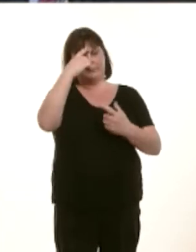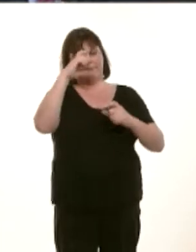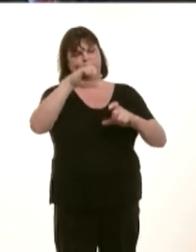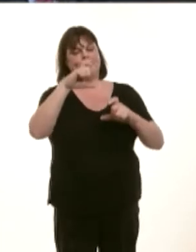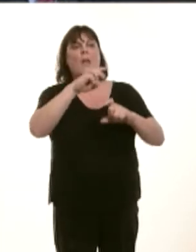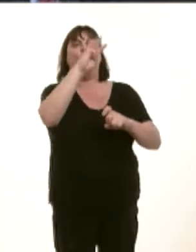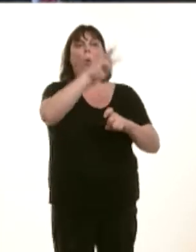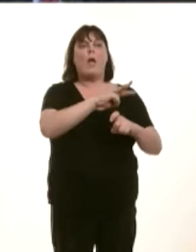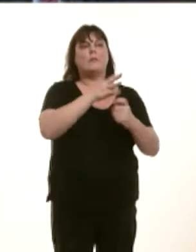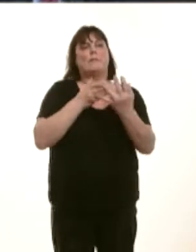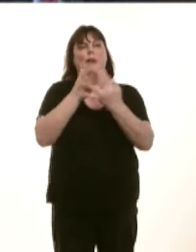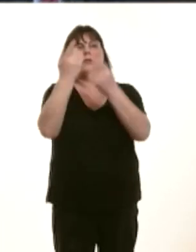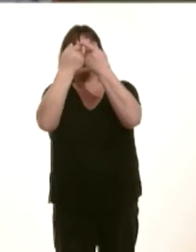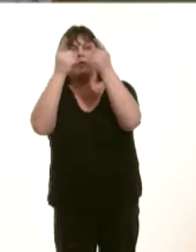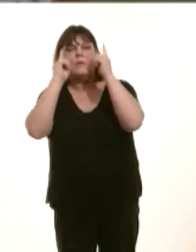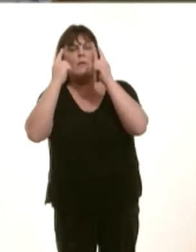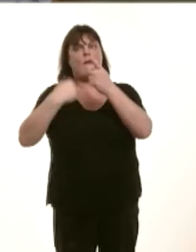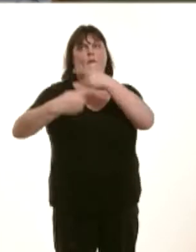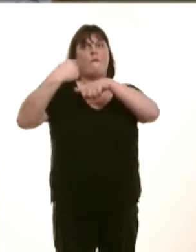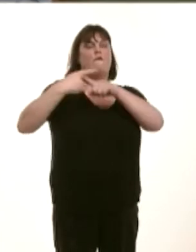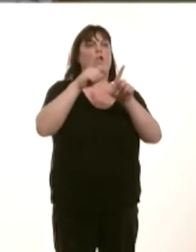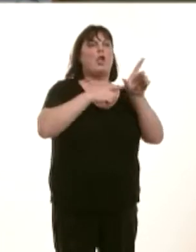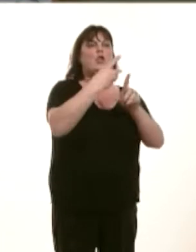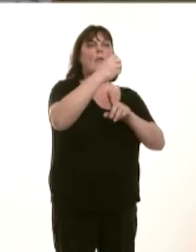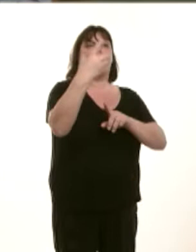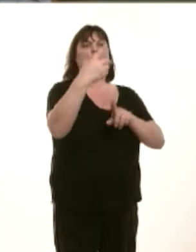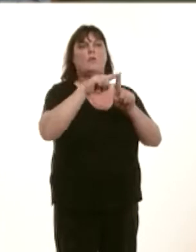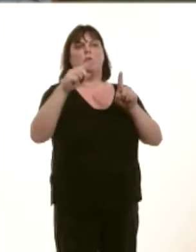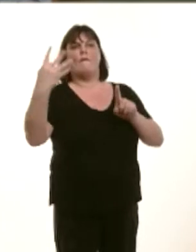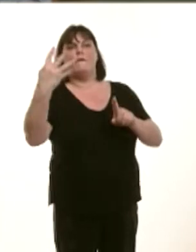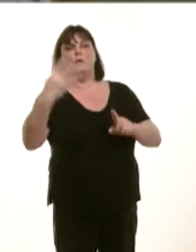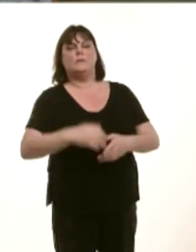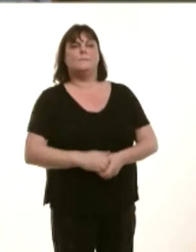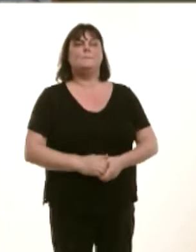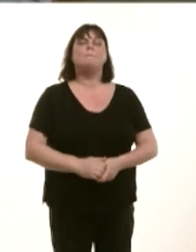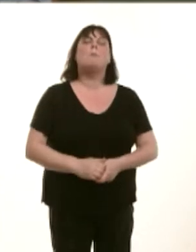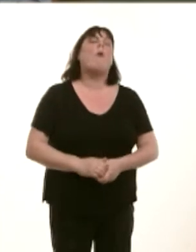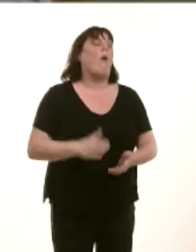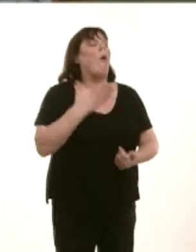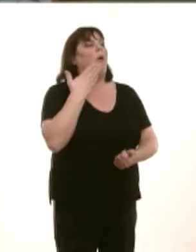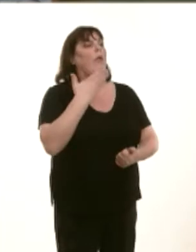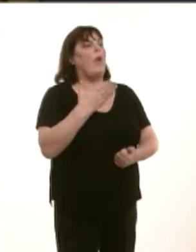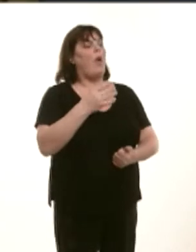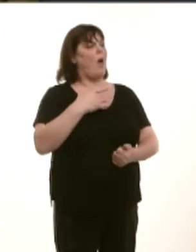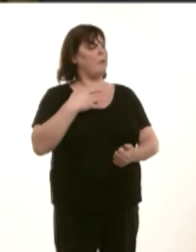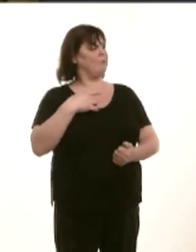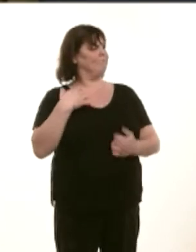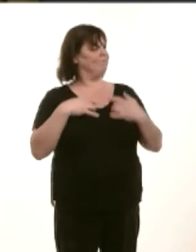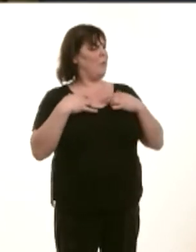the year 2013-14. Gwyn R. Price: Thank you for that answer. First Minister, I was delighted to learn for the 2014 entry, the University of Oxford made